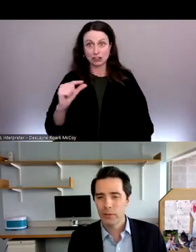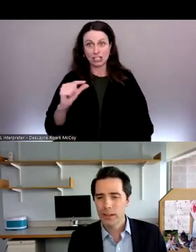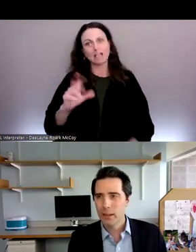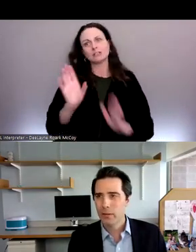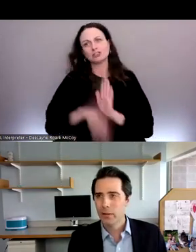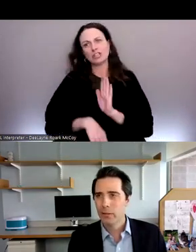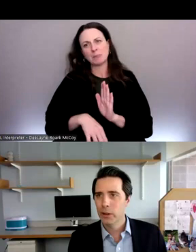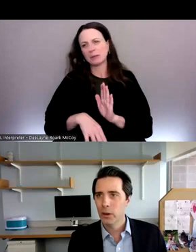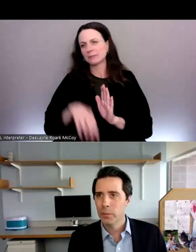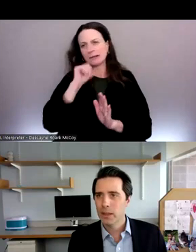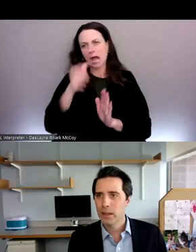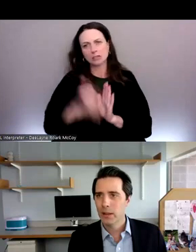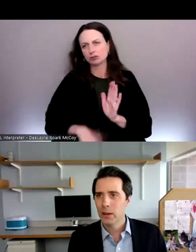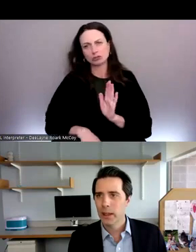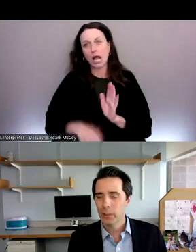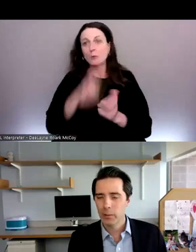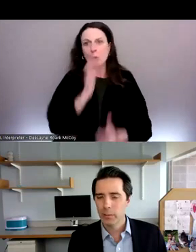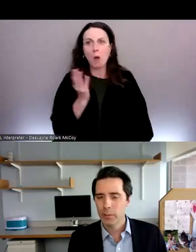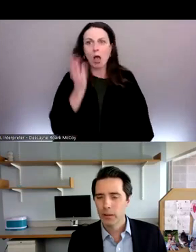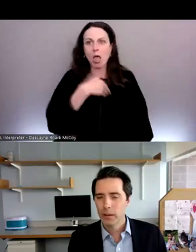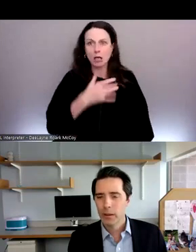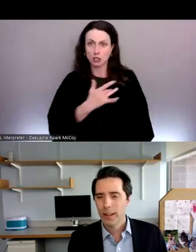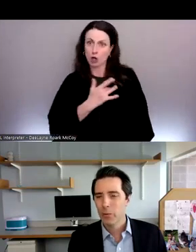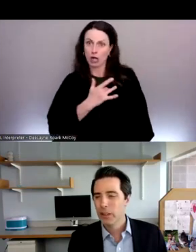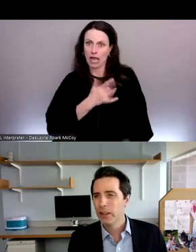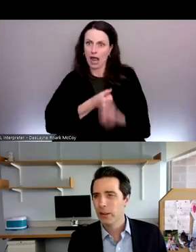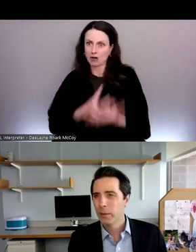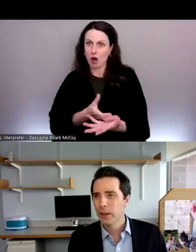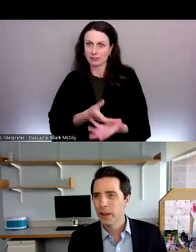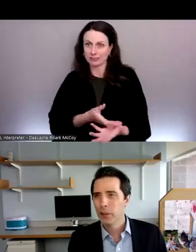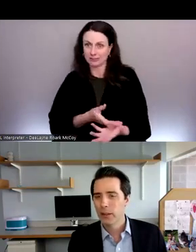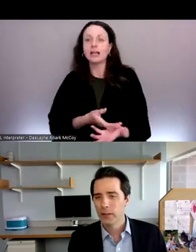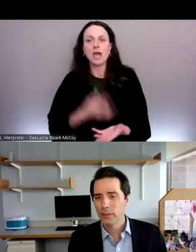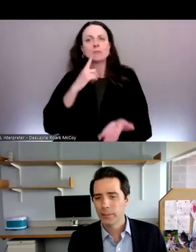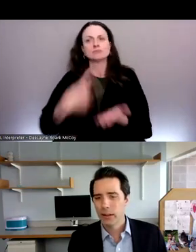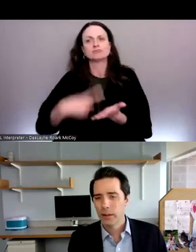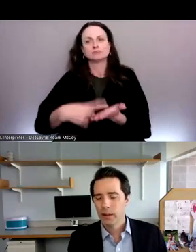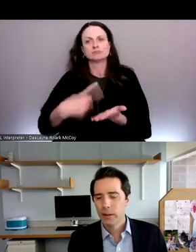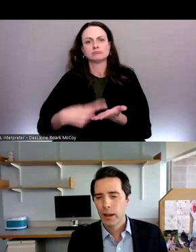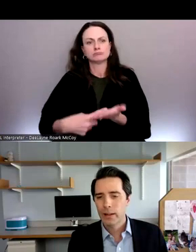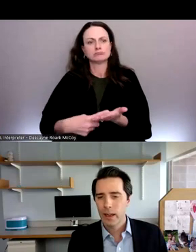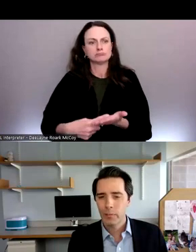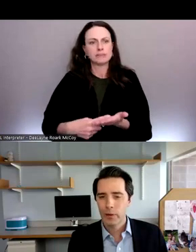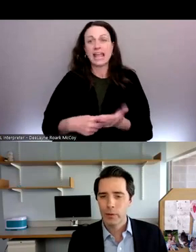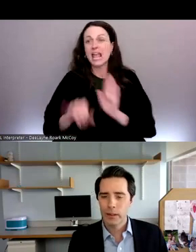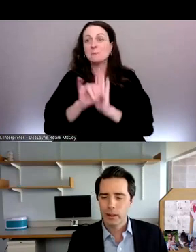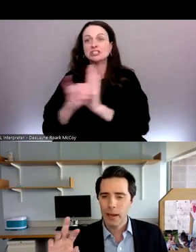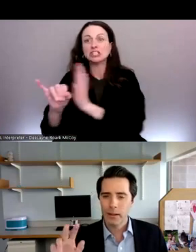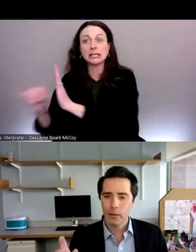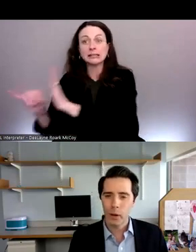non-invasive and we don't want to miss any cardiac problems and then we talk to them about Imaging